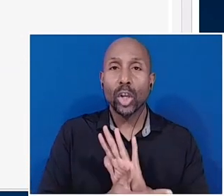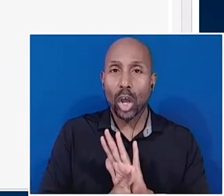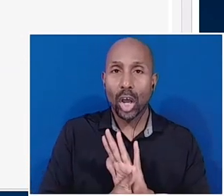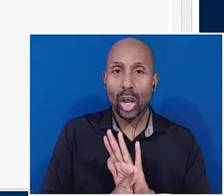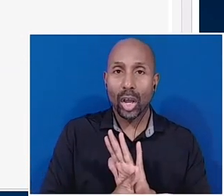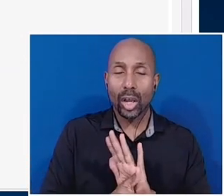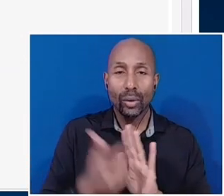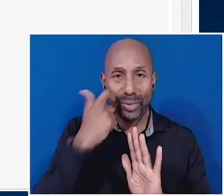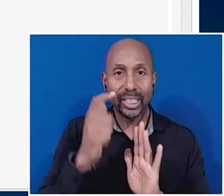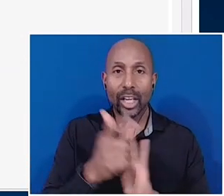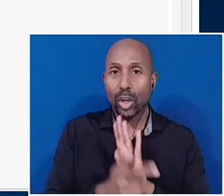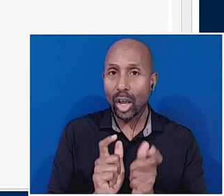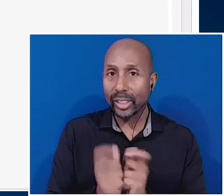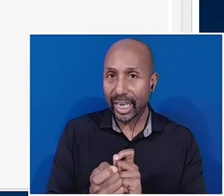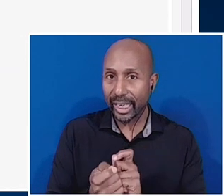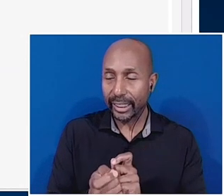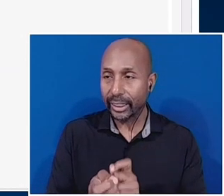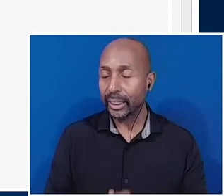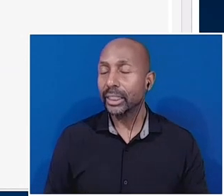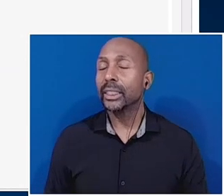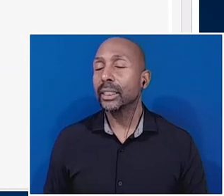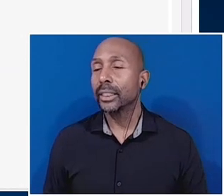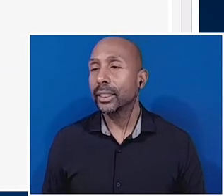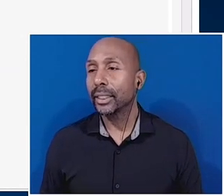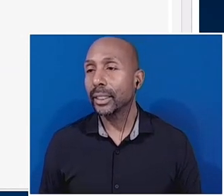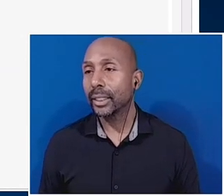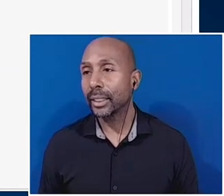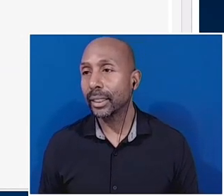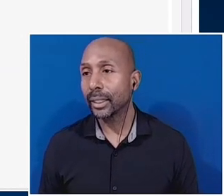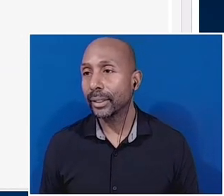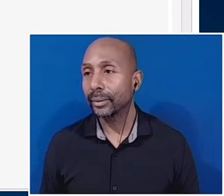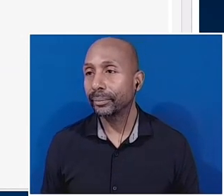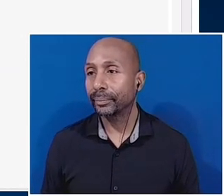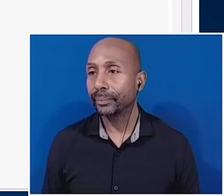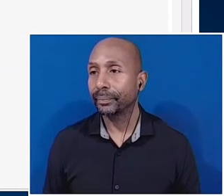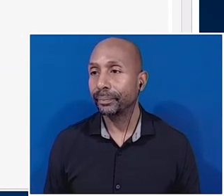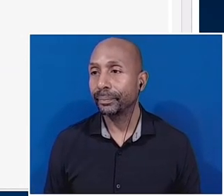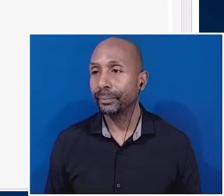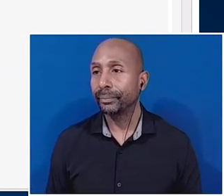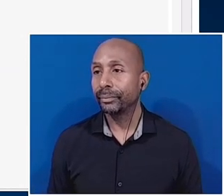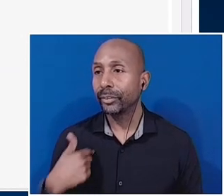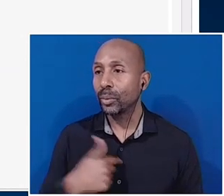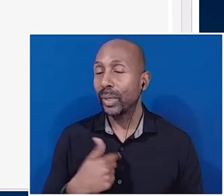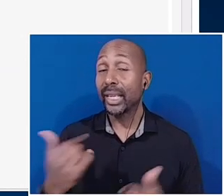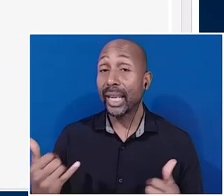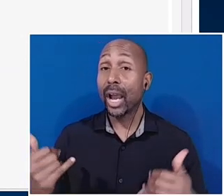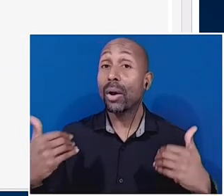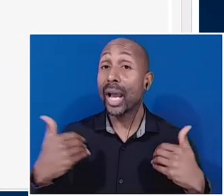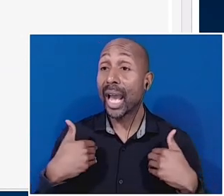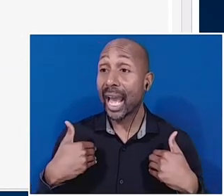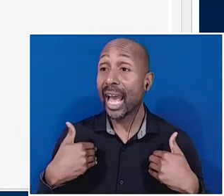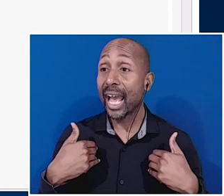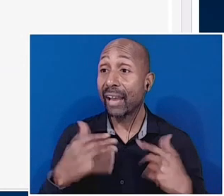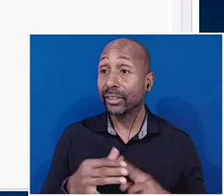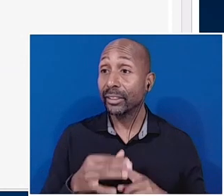extent that we now have the distinct possibility of a creditor shopping by